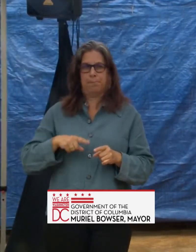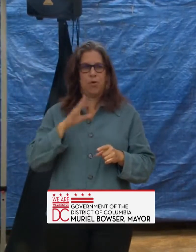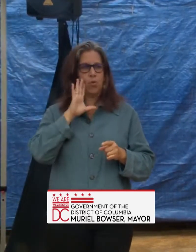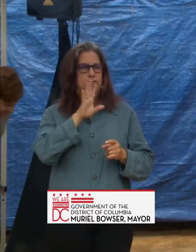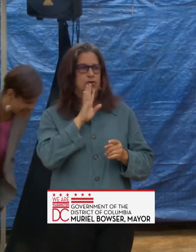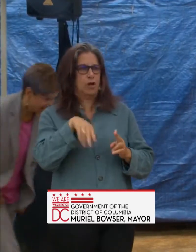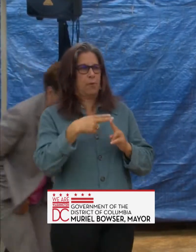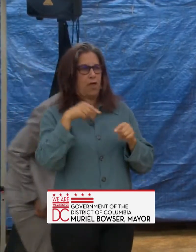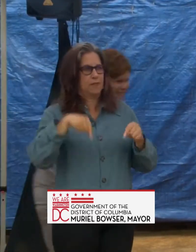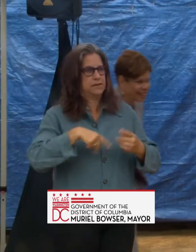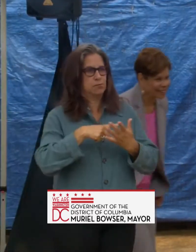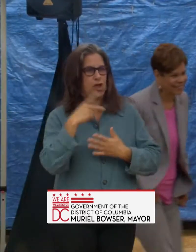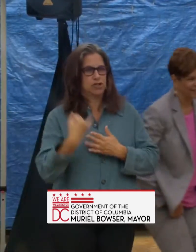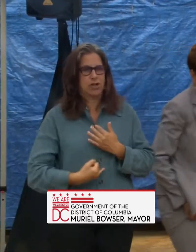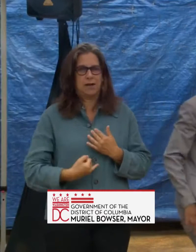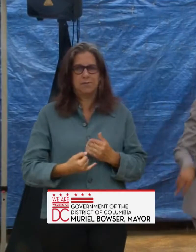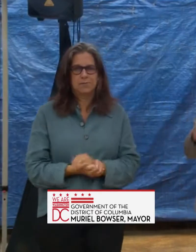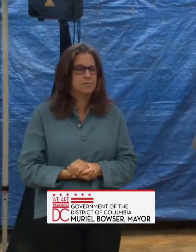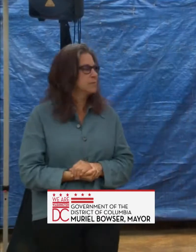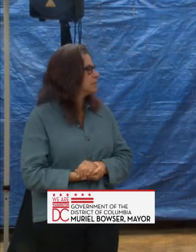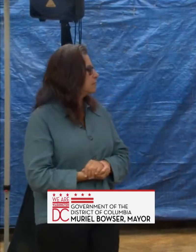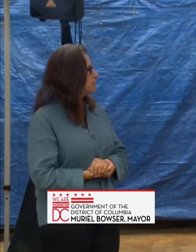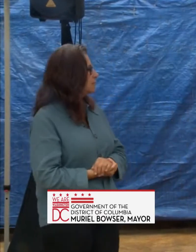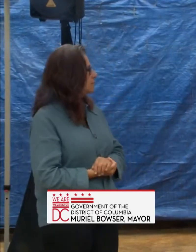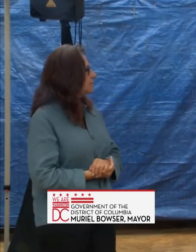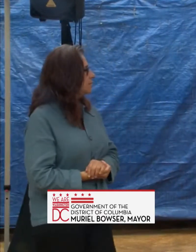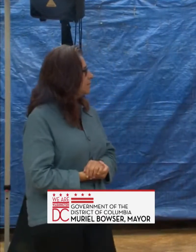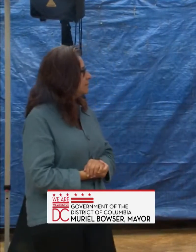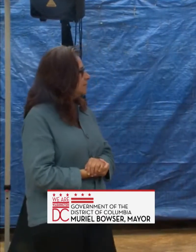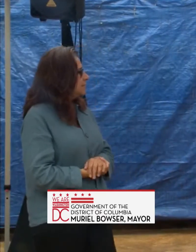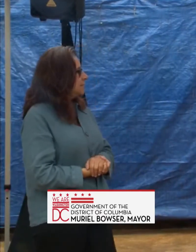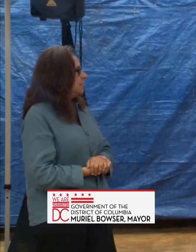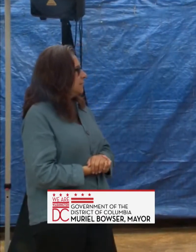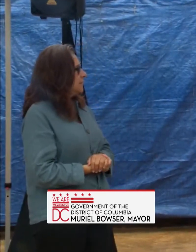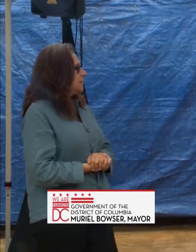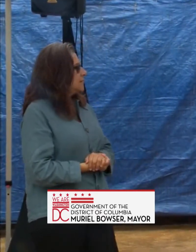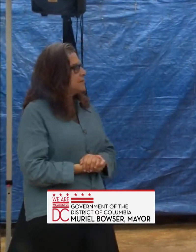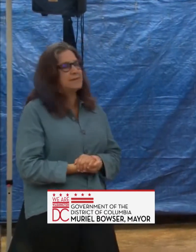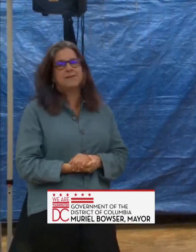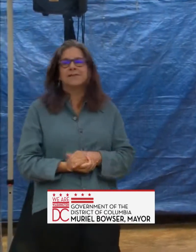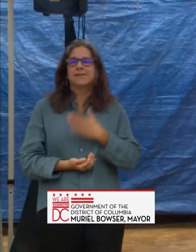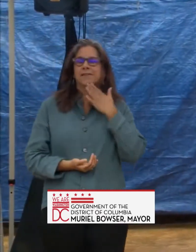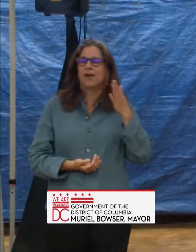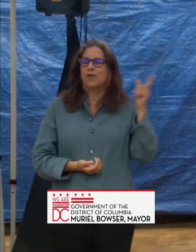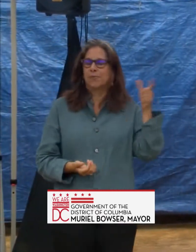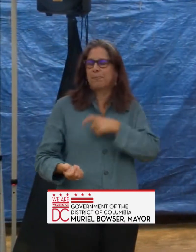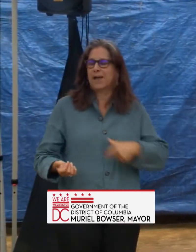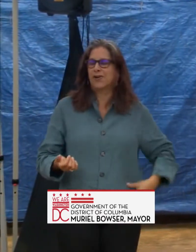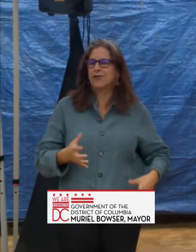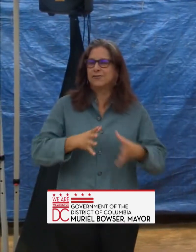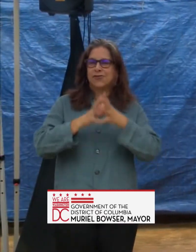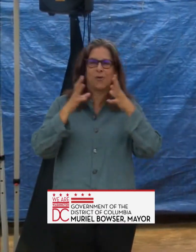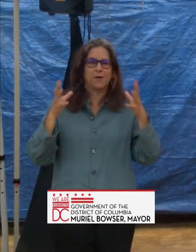GREAT, THANK YOU, MAYOR, SO MUCH AND FOR YOUR LEADERSHIP AND SUPPORT.